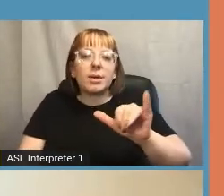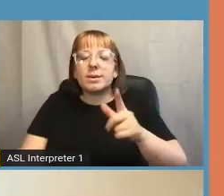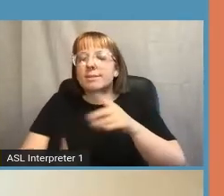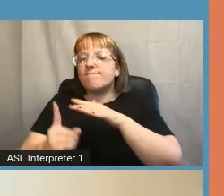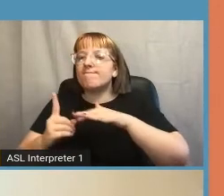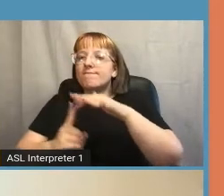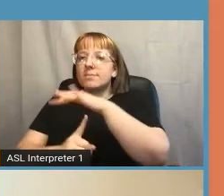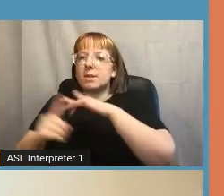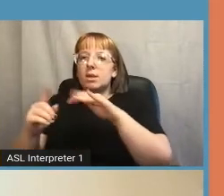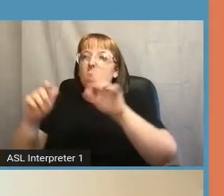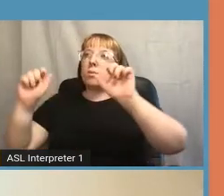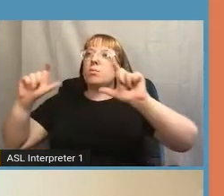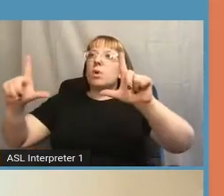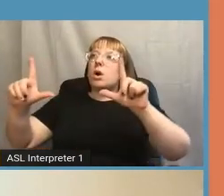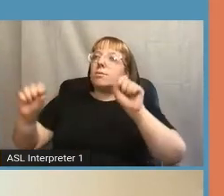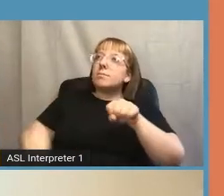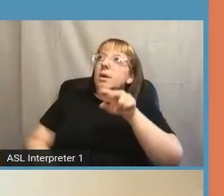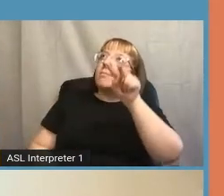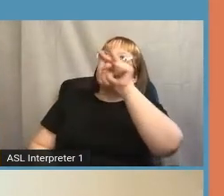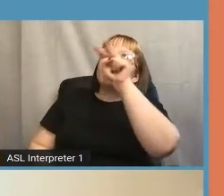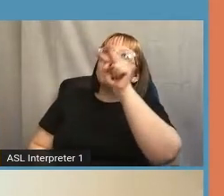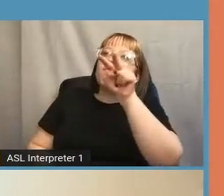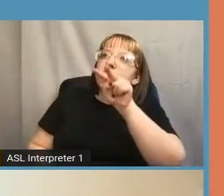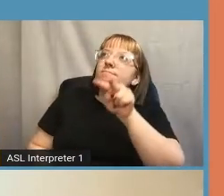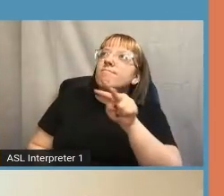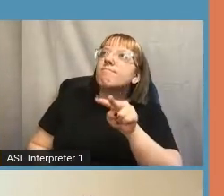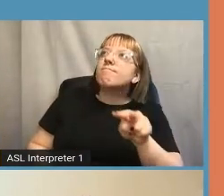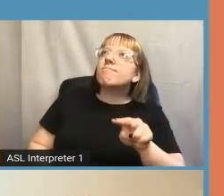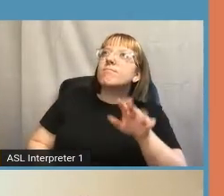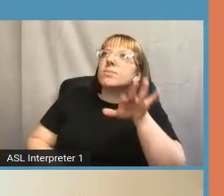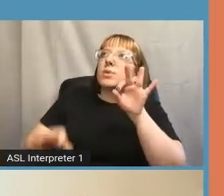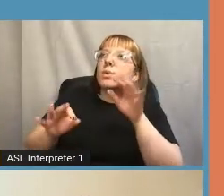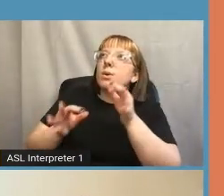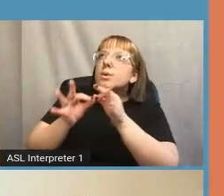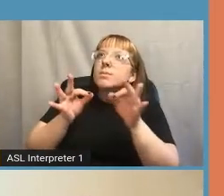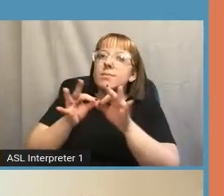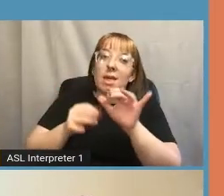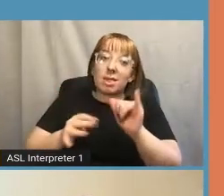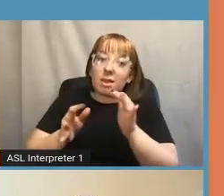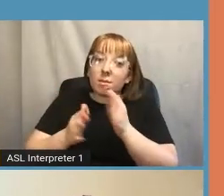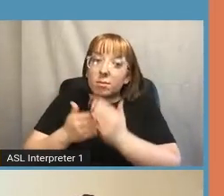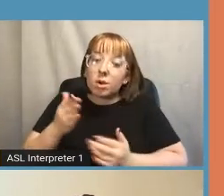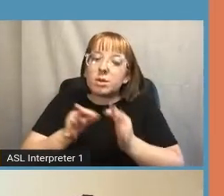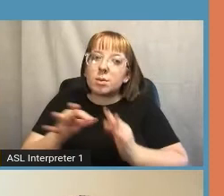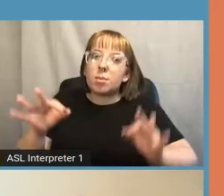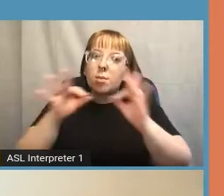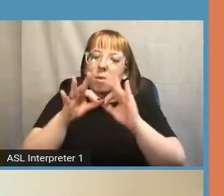read that um curatorial statement so that part is important as well for this type of exhibition